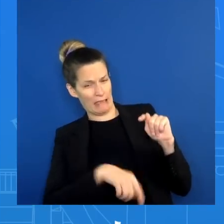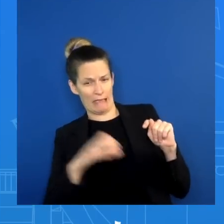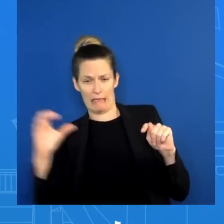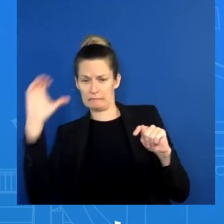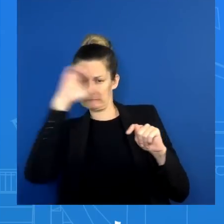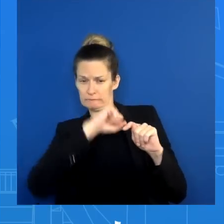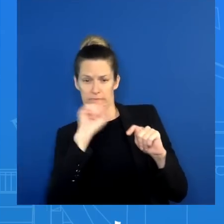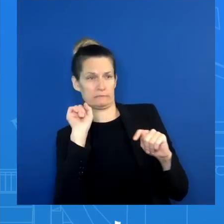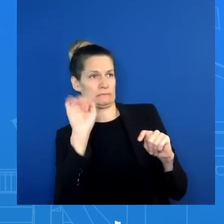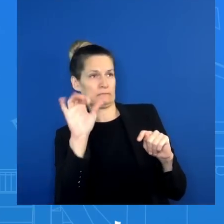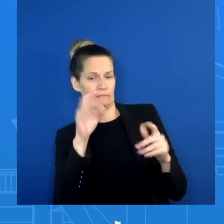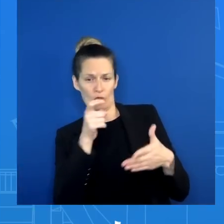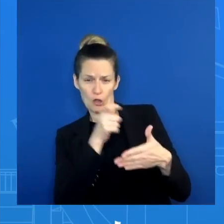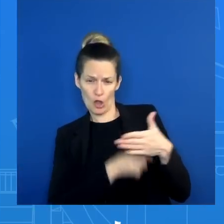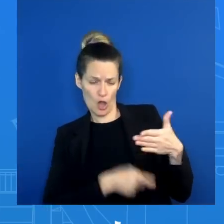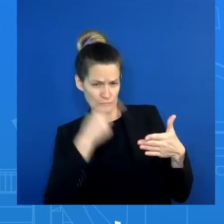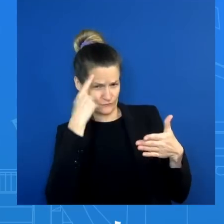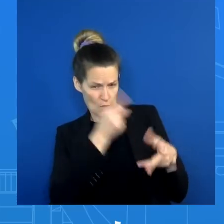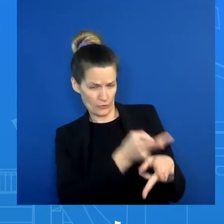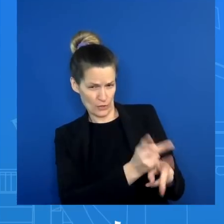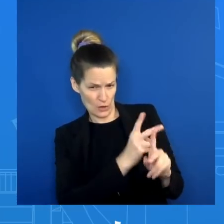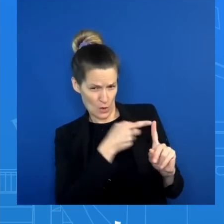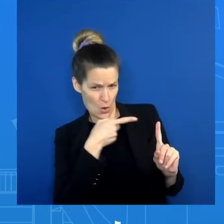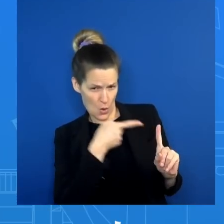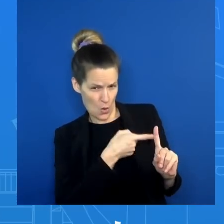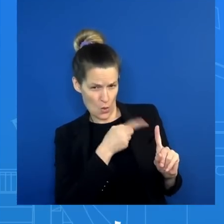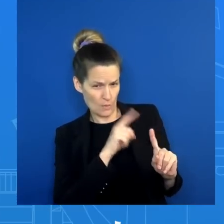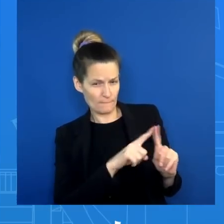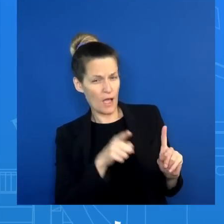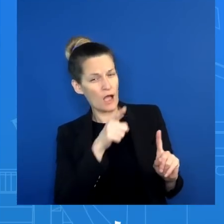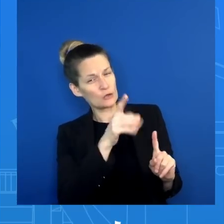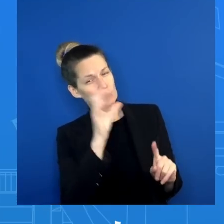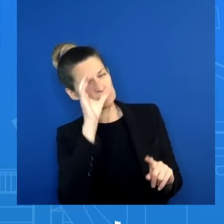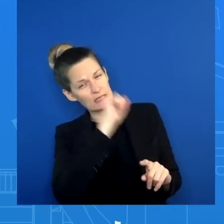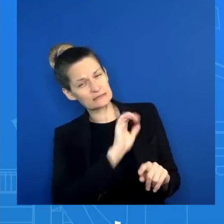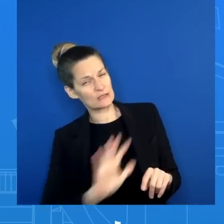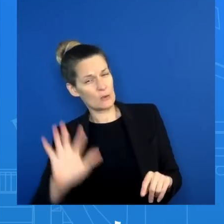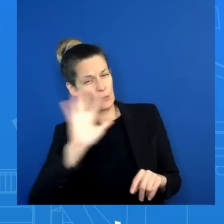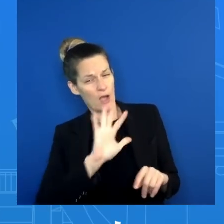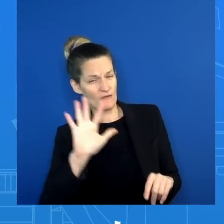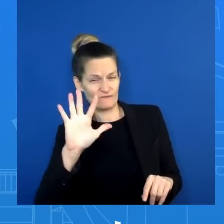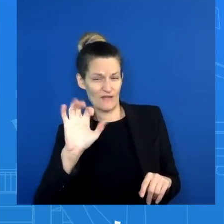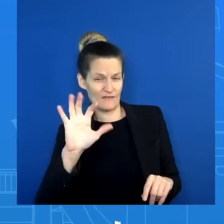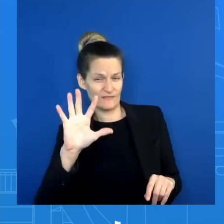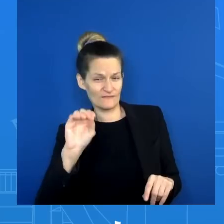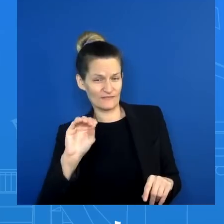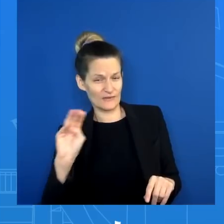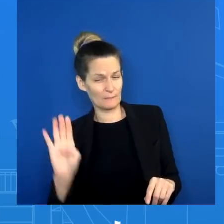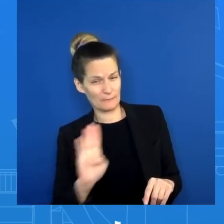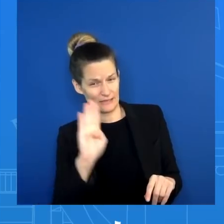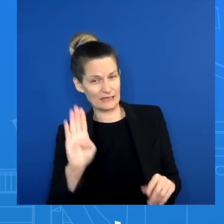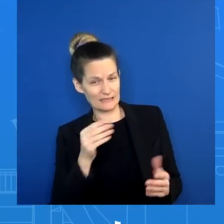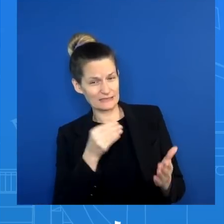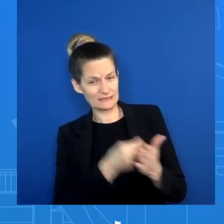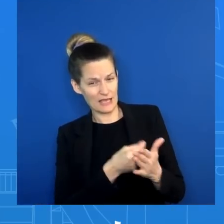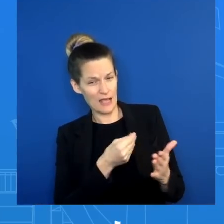about $550 billion in federal student loan debt, they say. However, we project that the overall amount of outstanding federal student loan debt